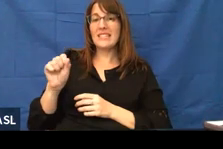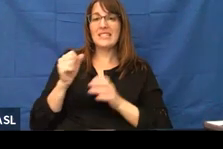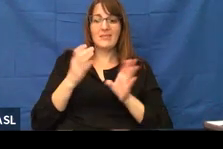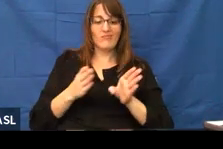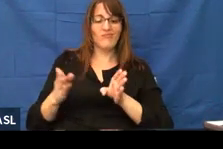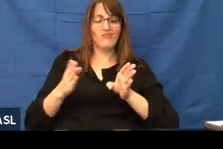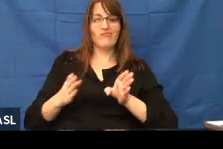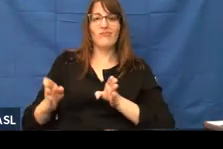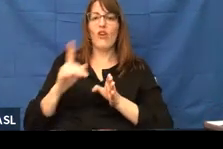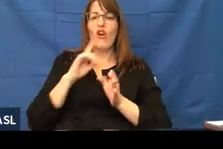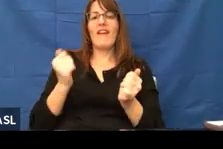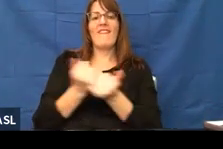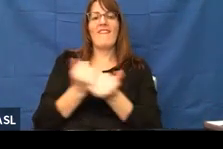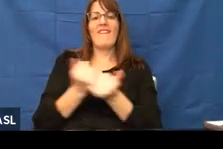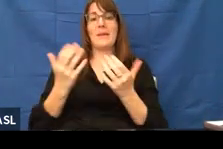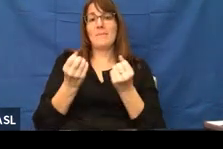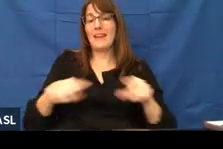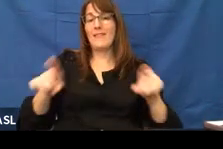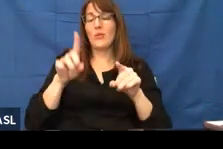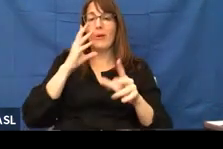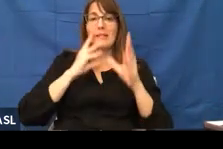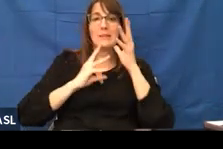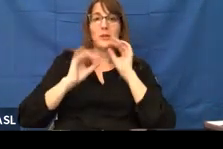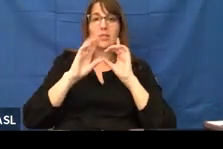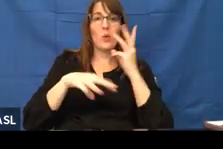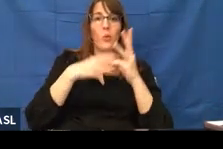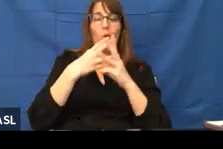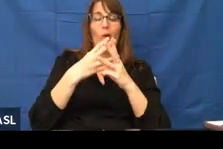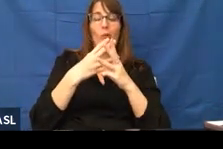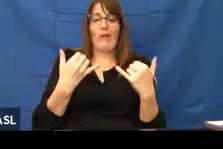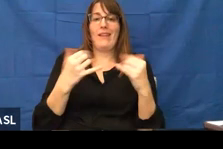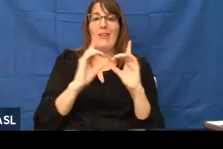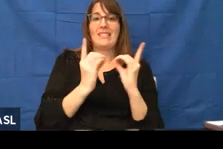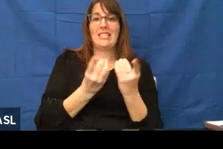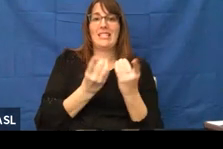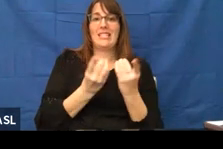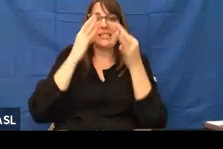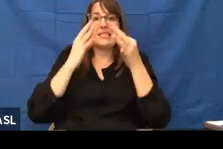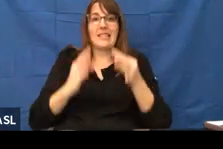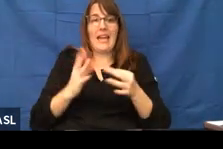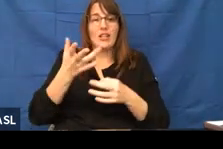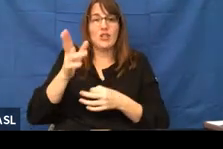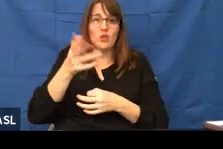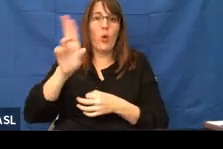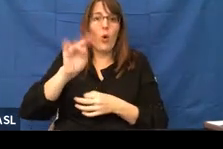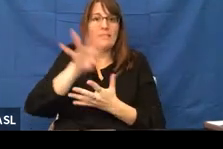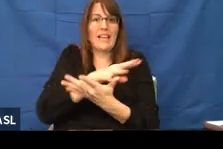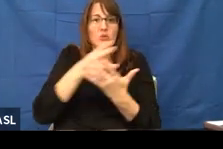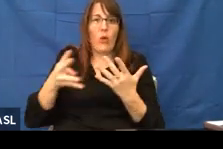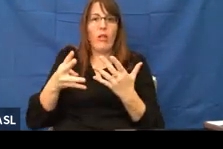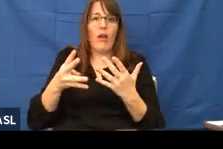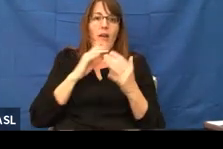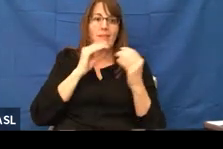Allison Frenzel : Many of you are in a world where your district has determined the synchronous learning schedule and so your routine is is somewhat set